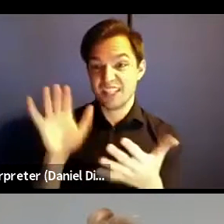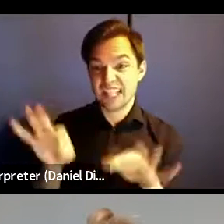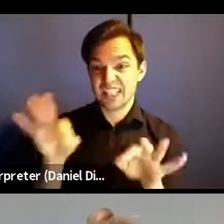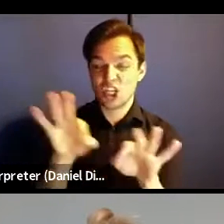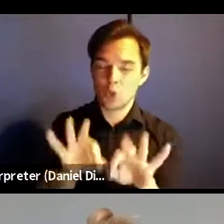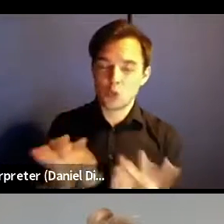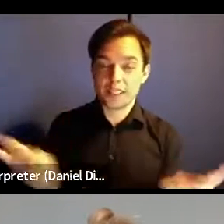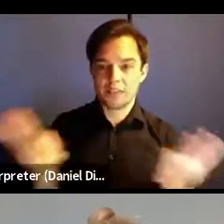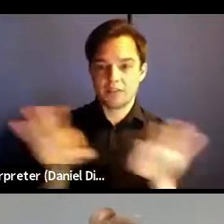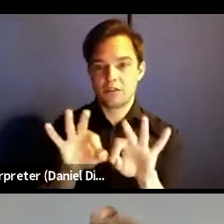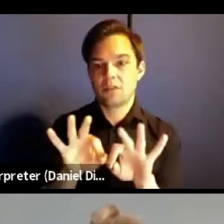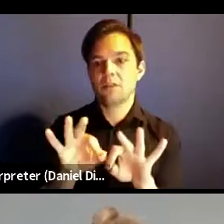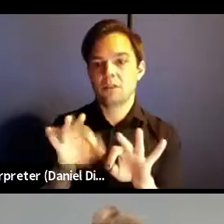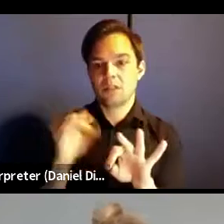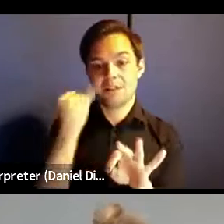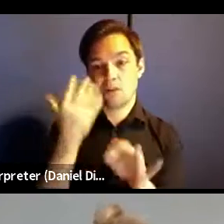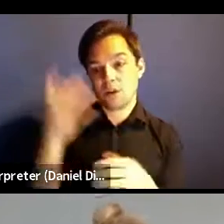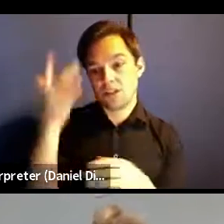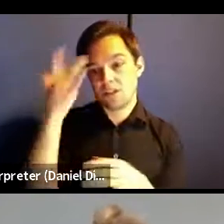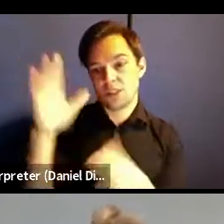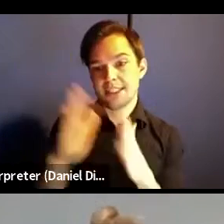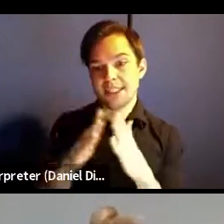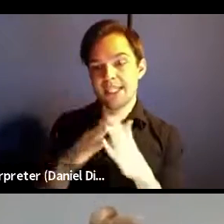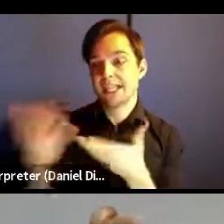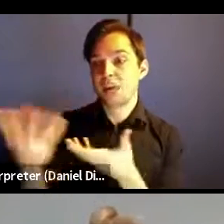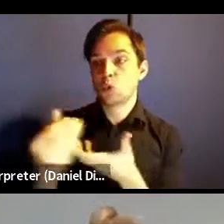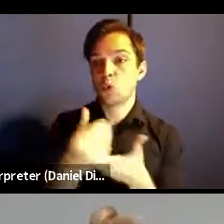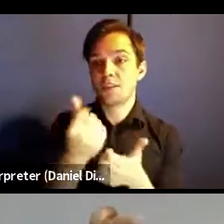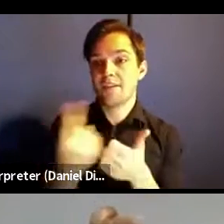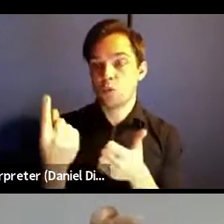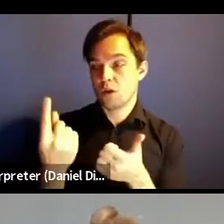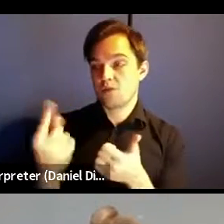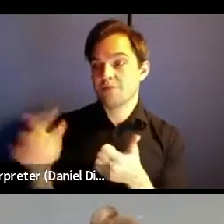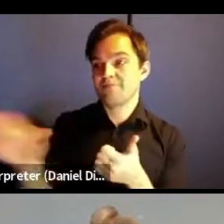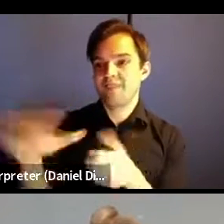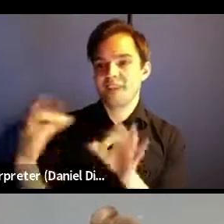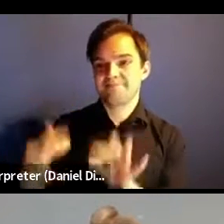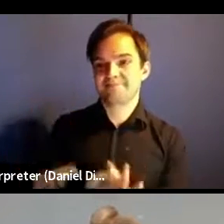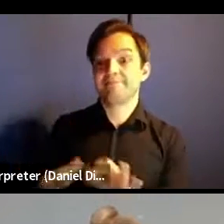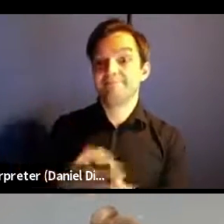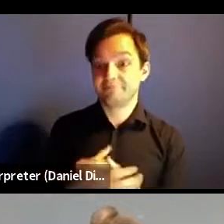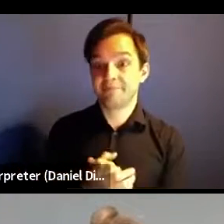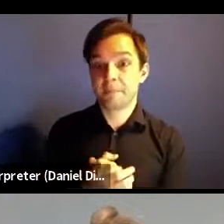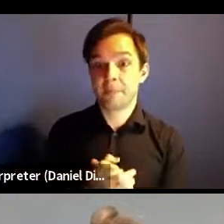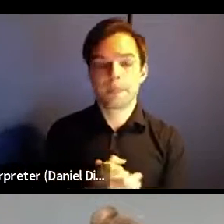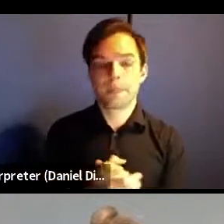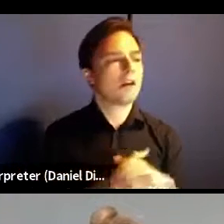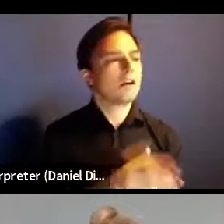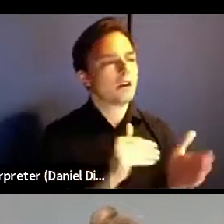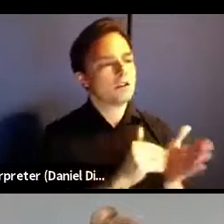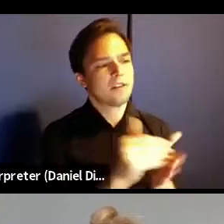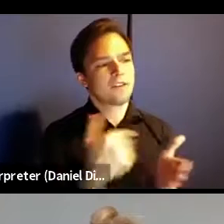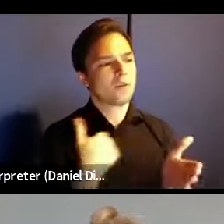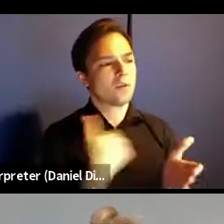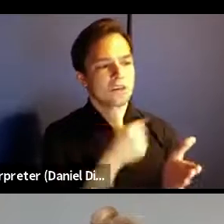a truly smart city that's inclusive of everybody. DEBRA: Well, well-said. And often we are, you know, not invited to the table